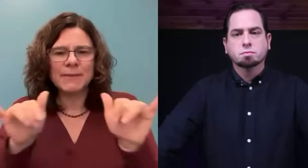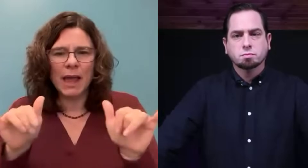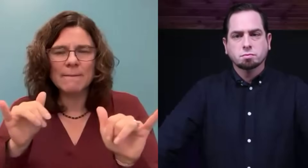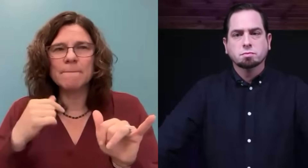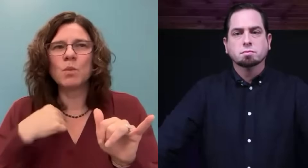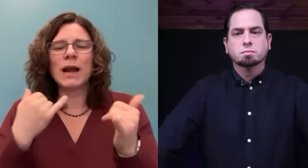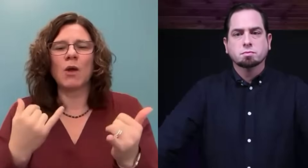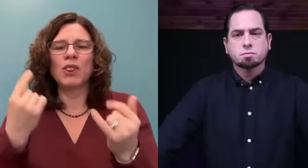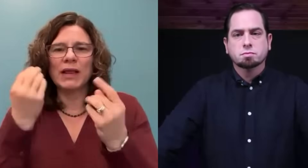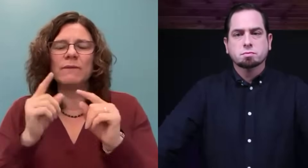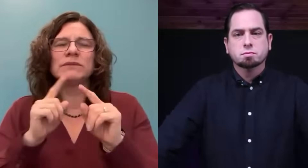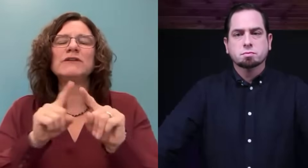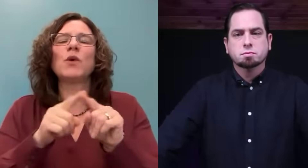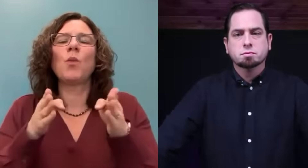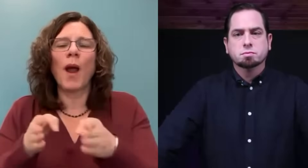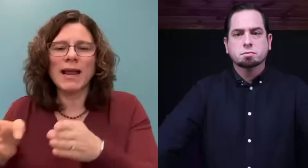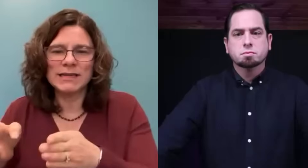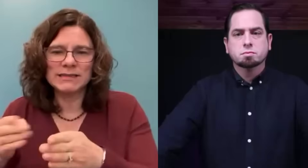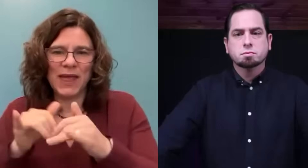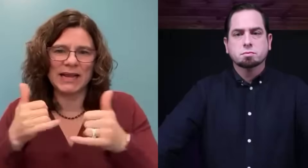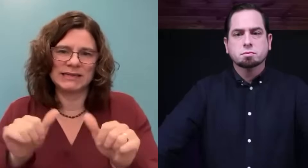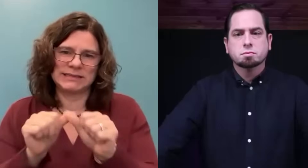At the same time, we are now thinking of different ways that